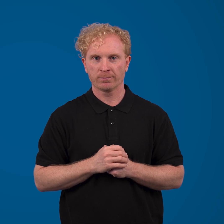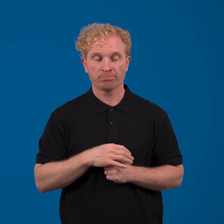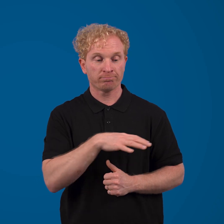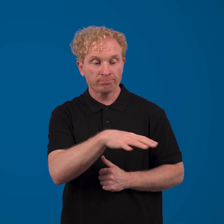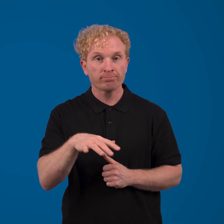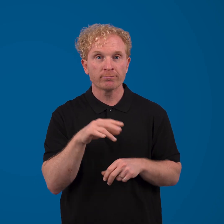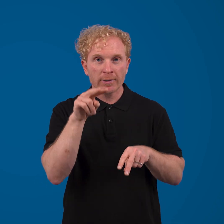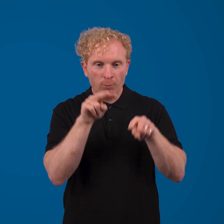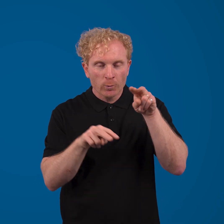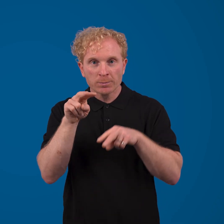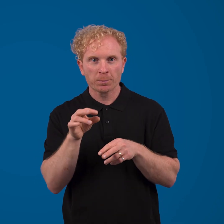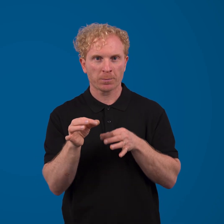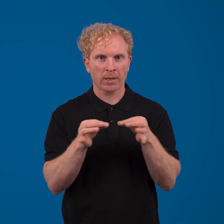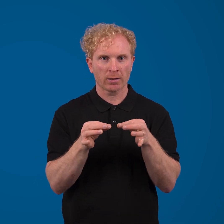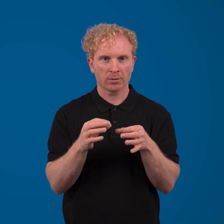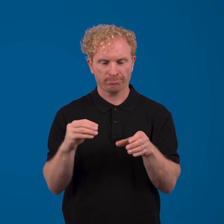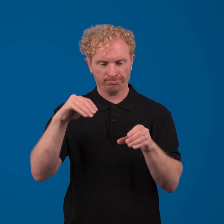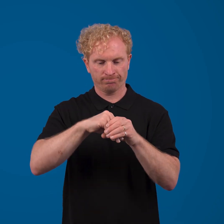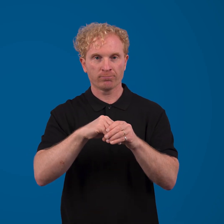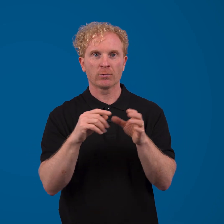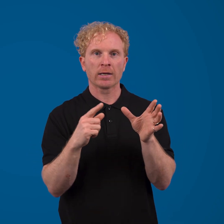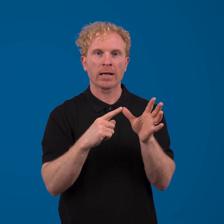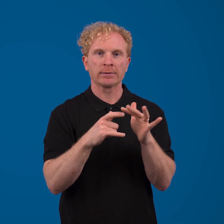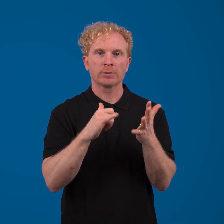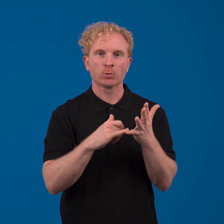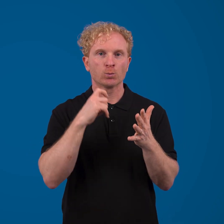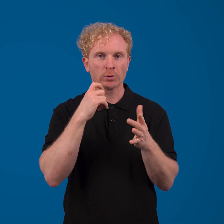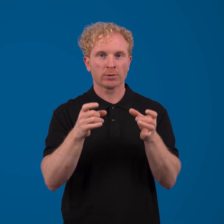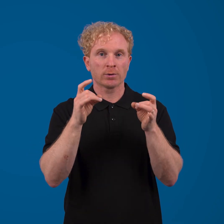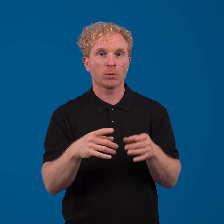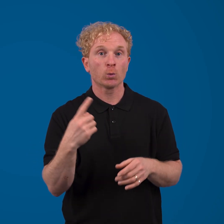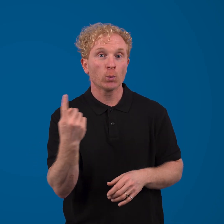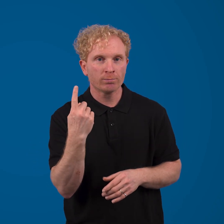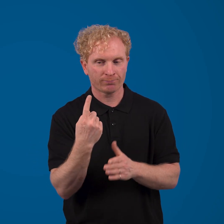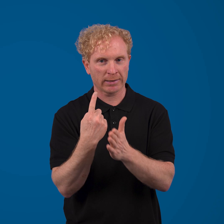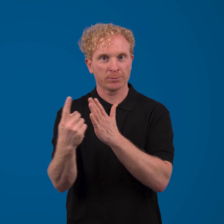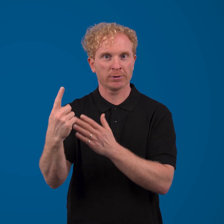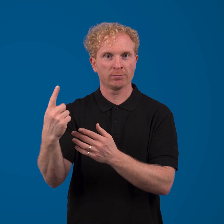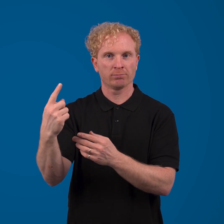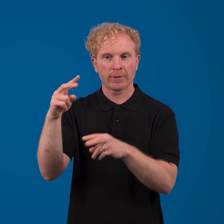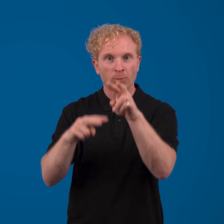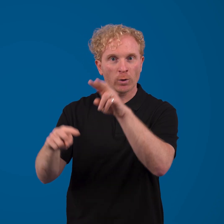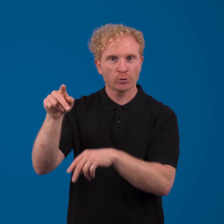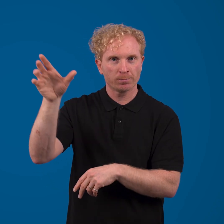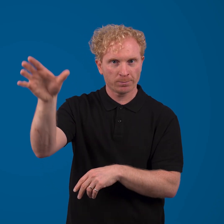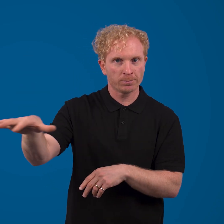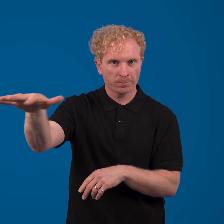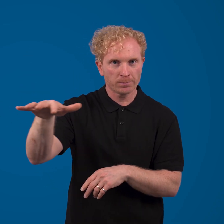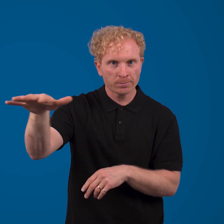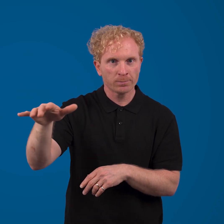These evaluations planned into ADS will be undertaken by an independent evaluator,